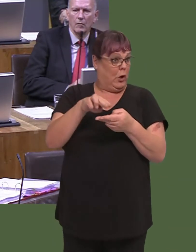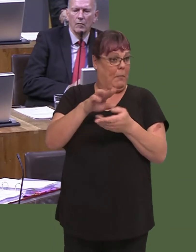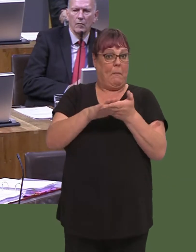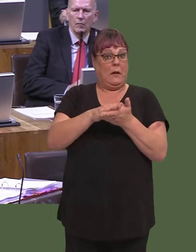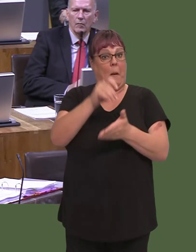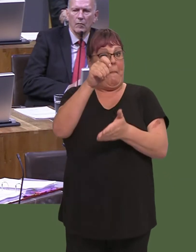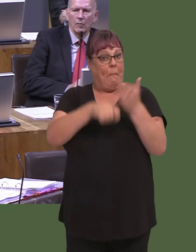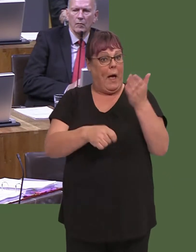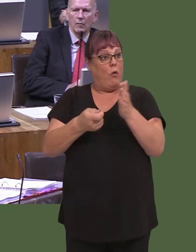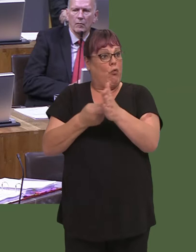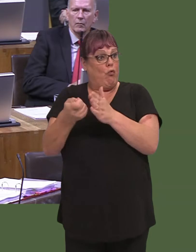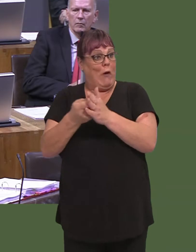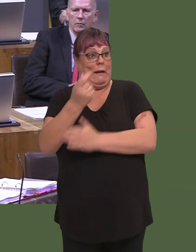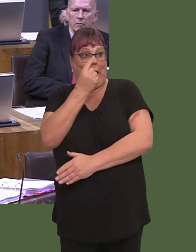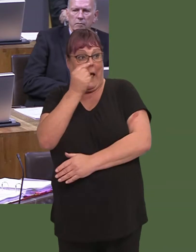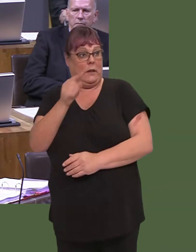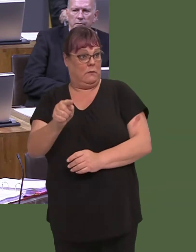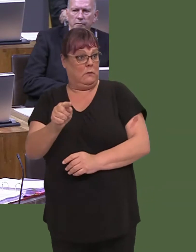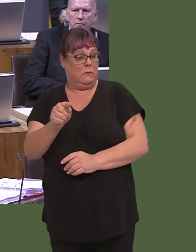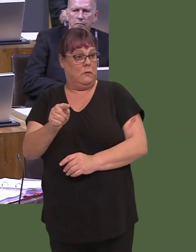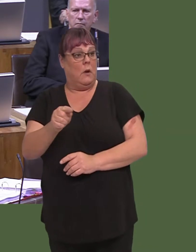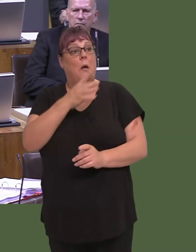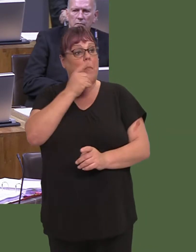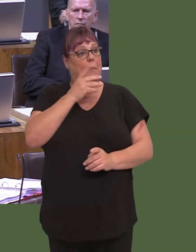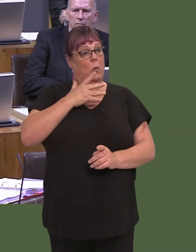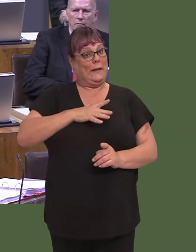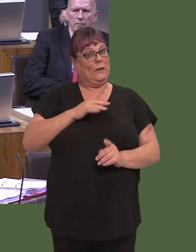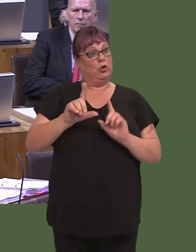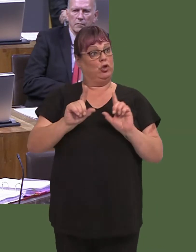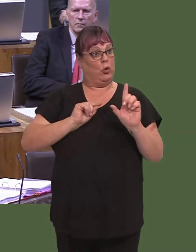So, we must ensure that there is a choice for people where they can make that choice.